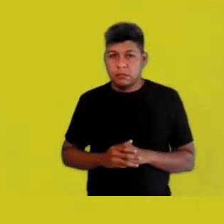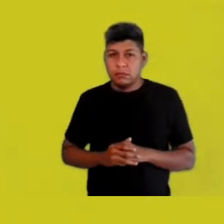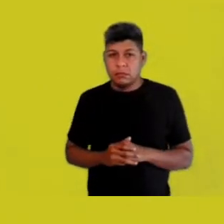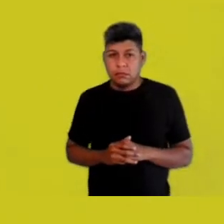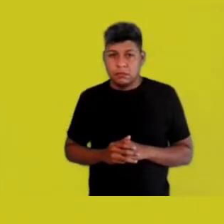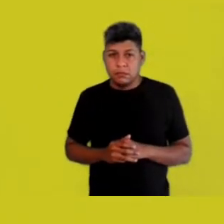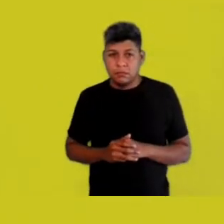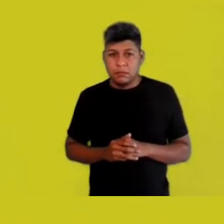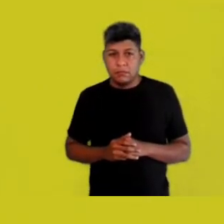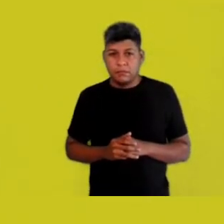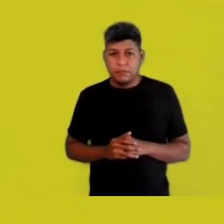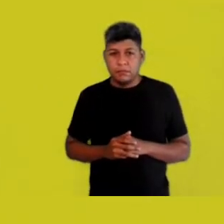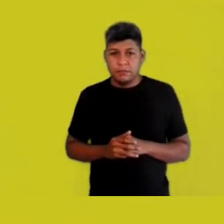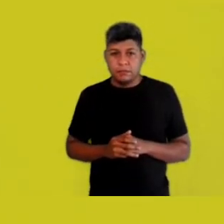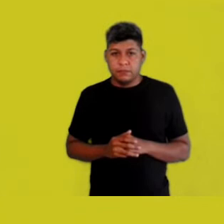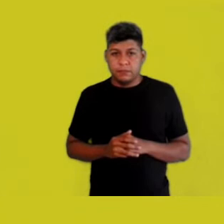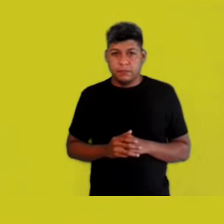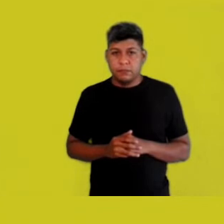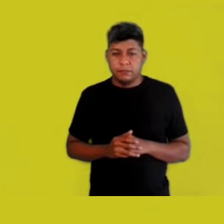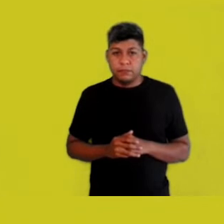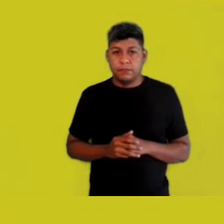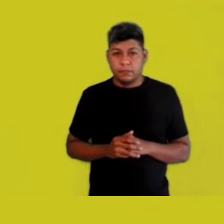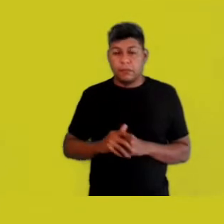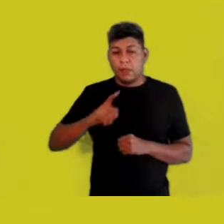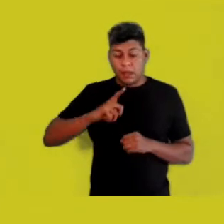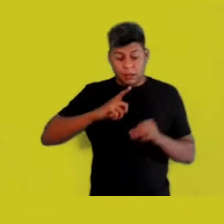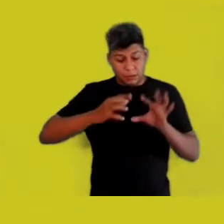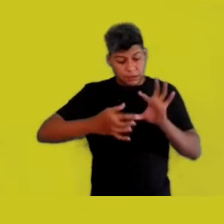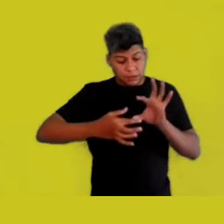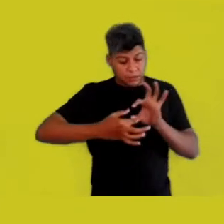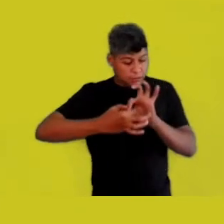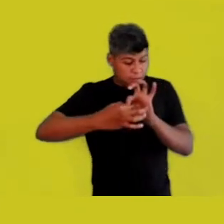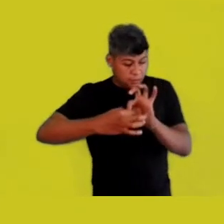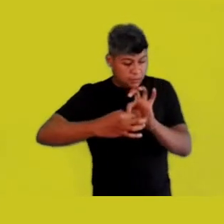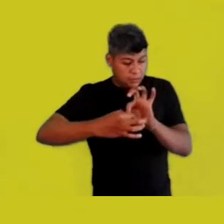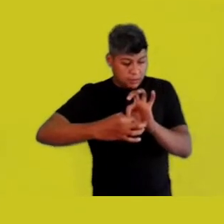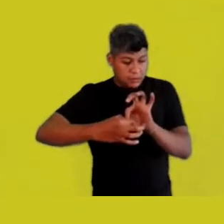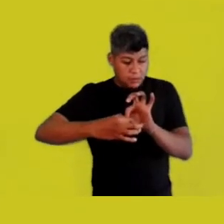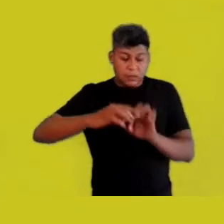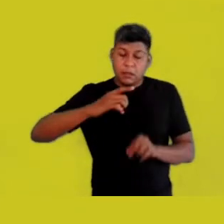And through this alliance, says Franco Berardi, in a very lucid quote